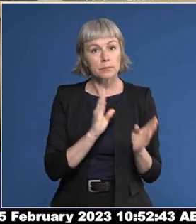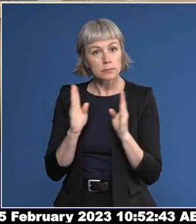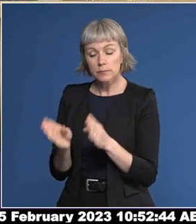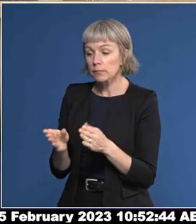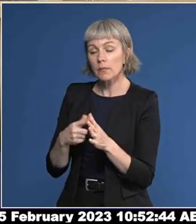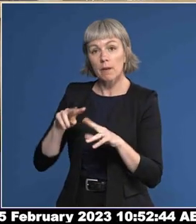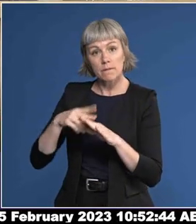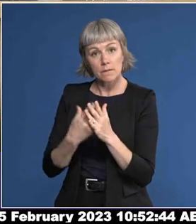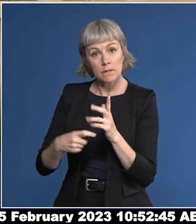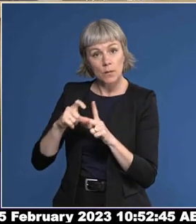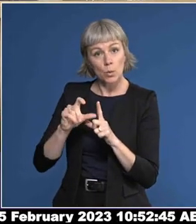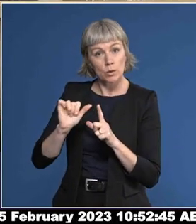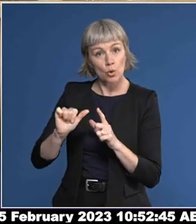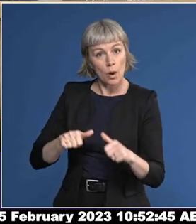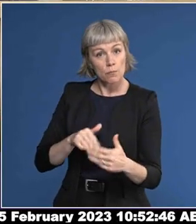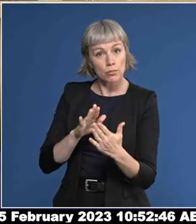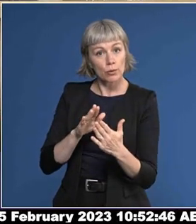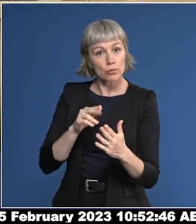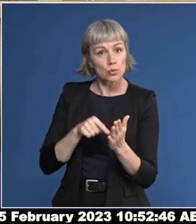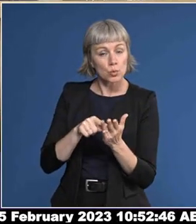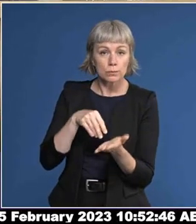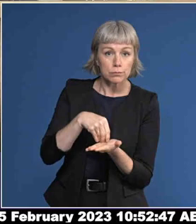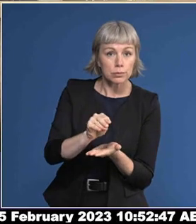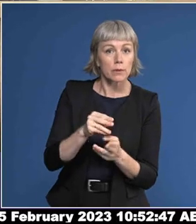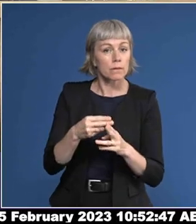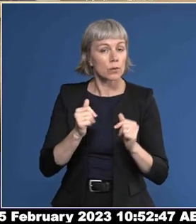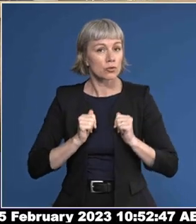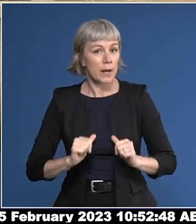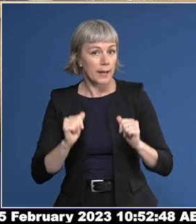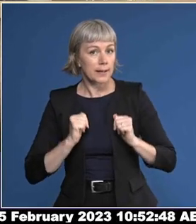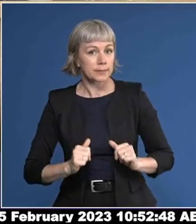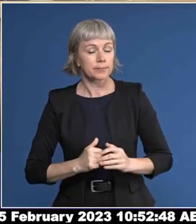The approach that we take, which I think in fairness has been an approach of the